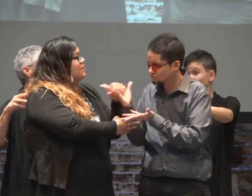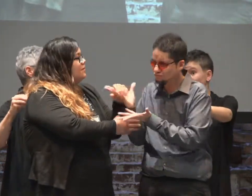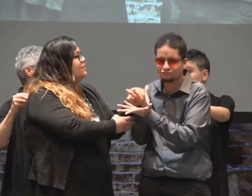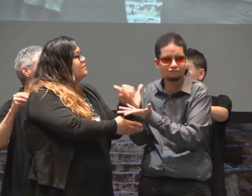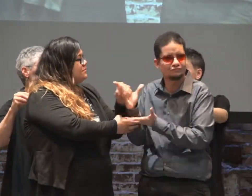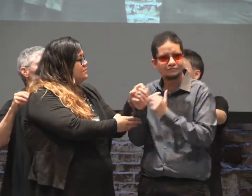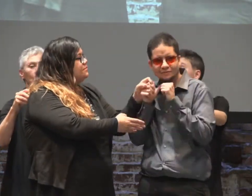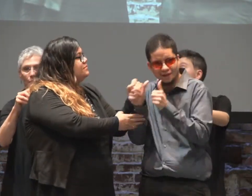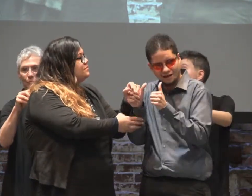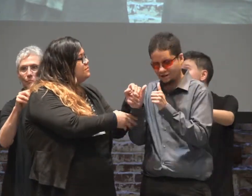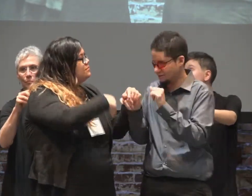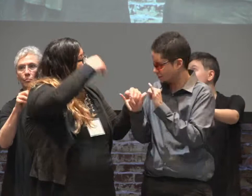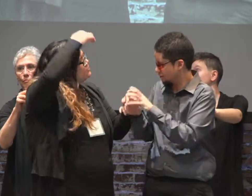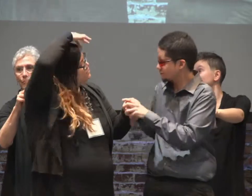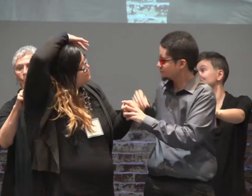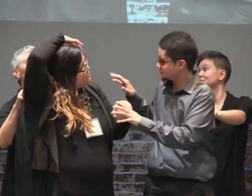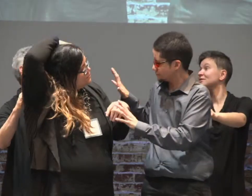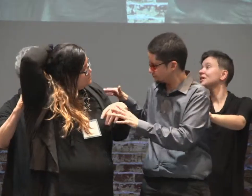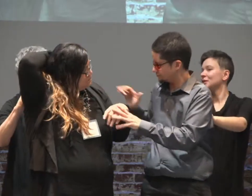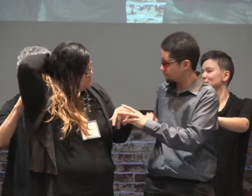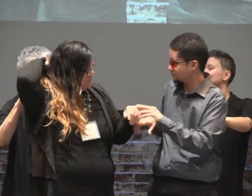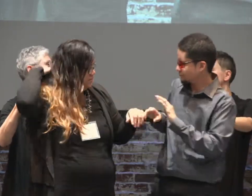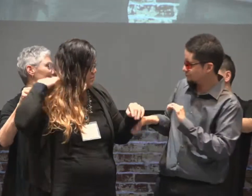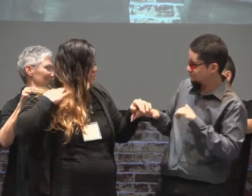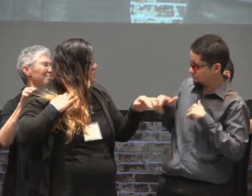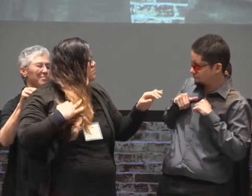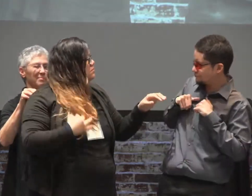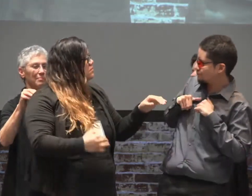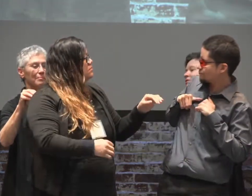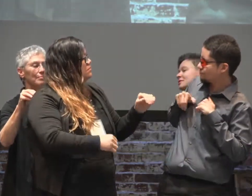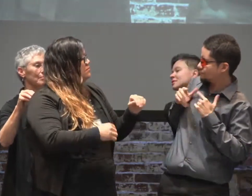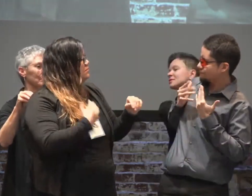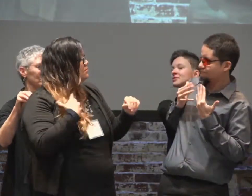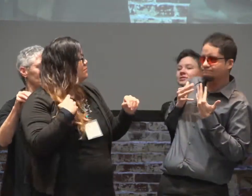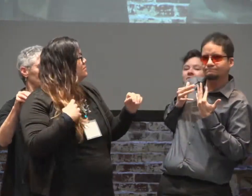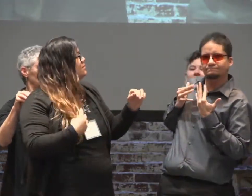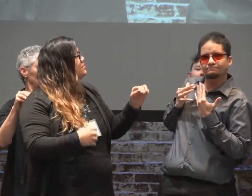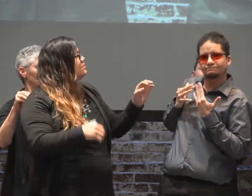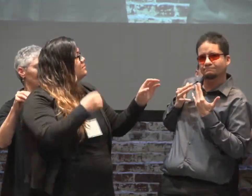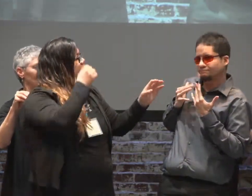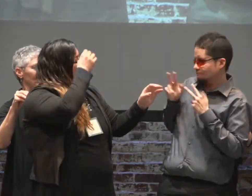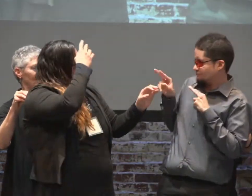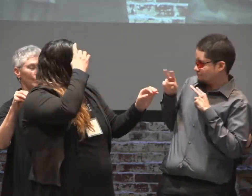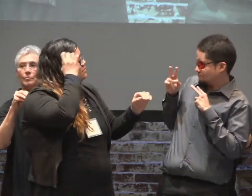Let us know exactly who you are, but initiate that by touching,